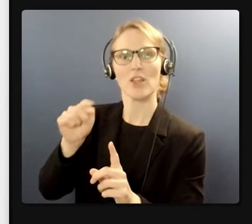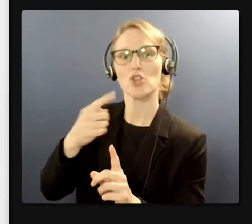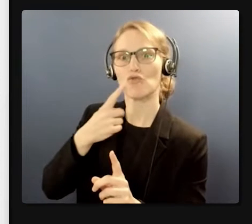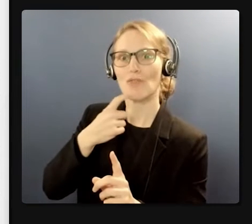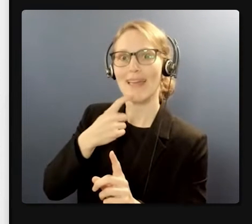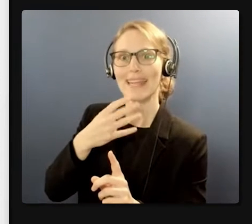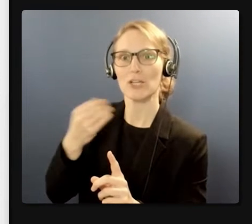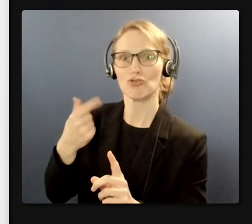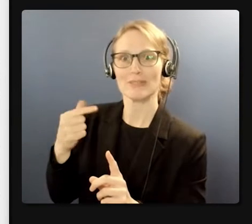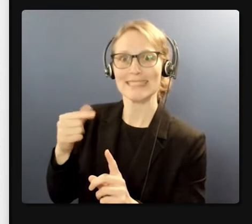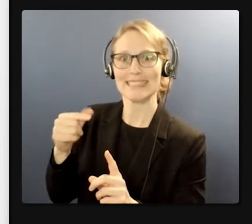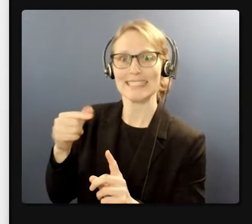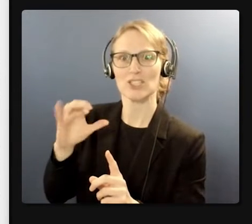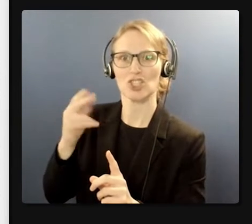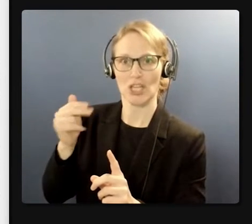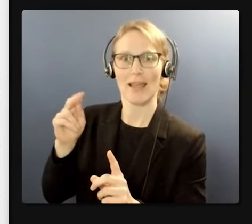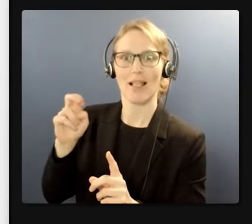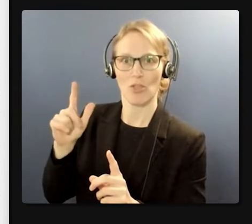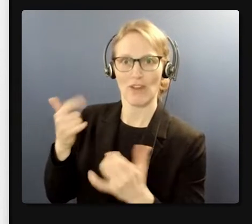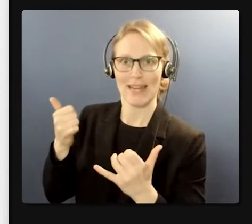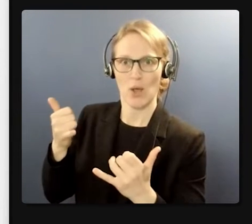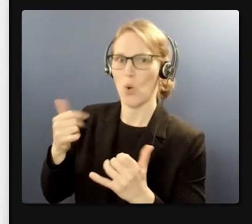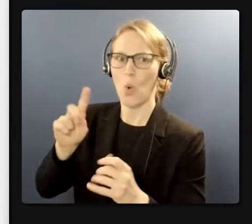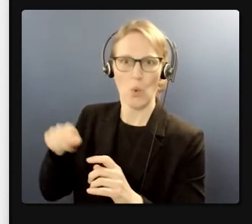Because this is the red basically translates to the U,